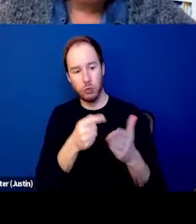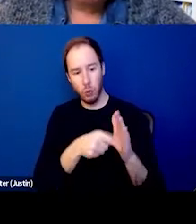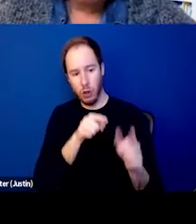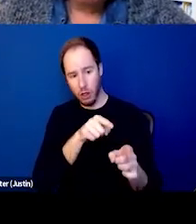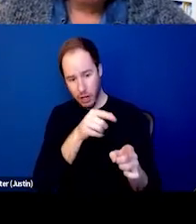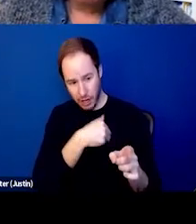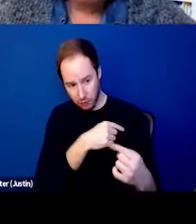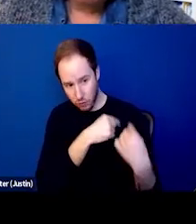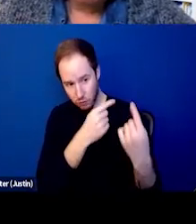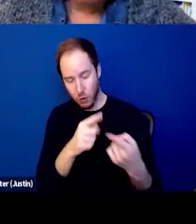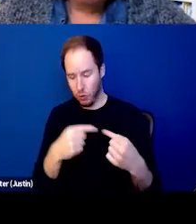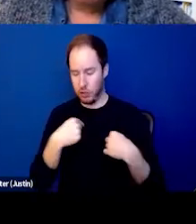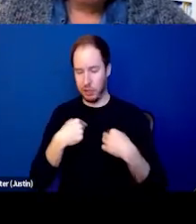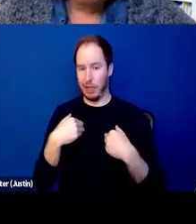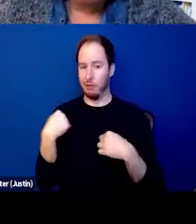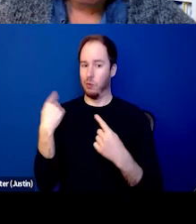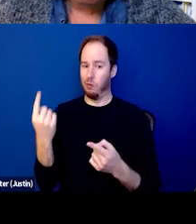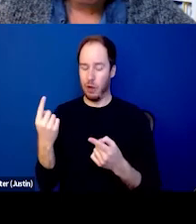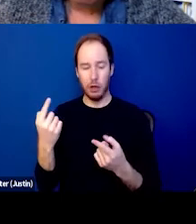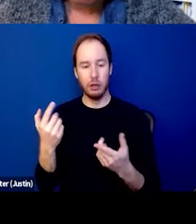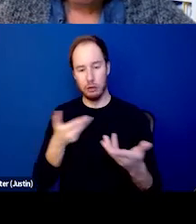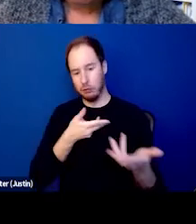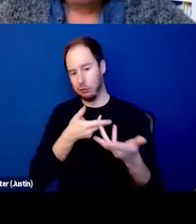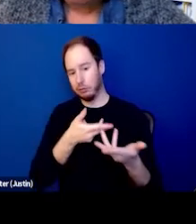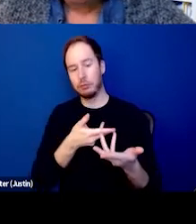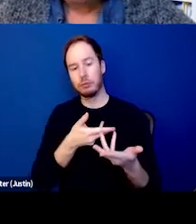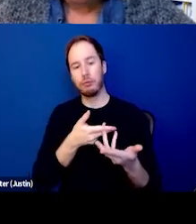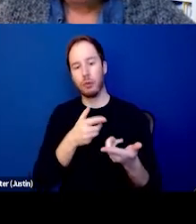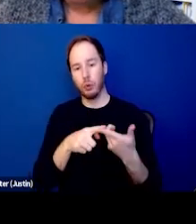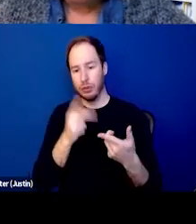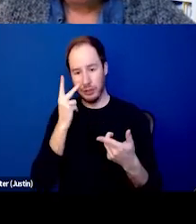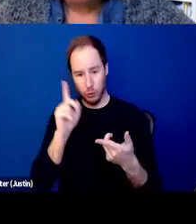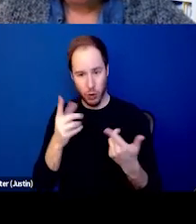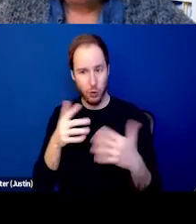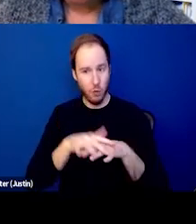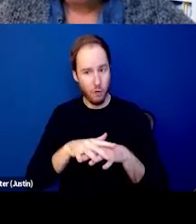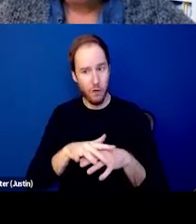and what I'm working on and where we can collaborate, or if they have questions